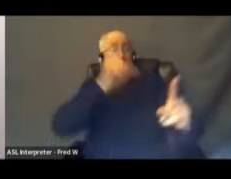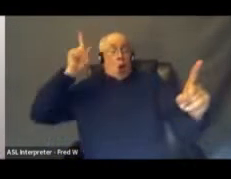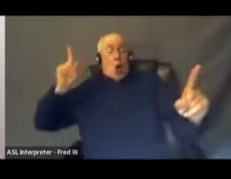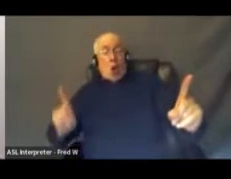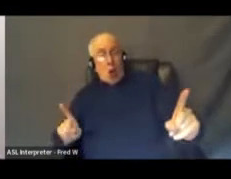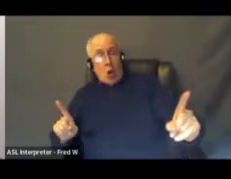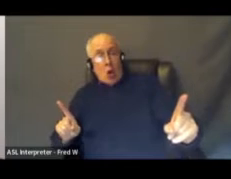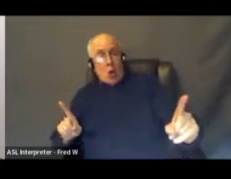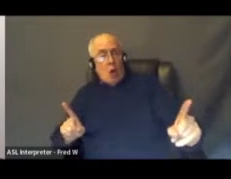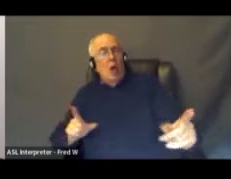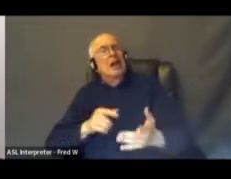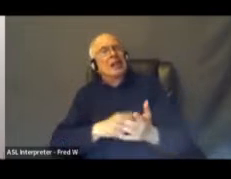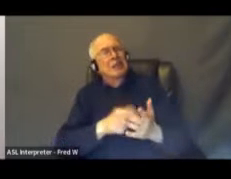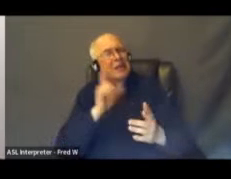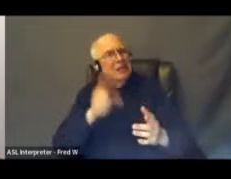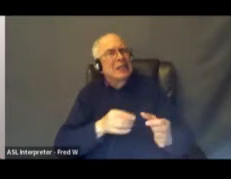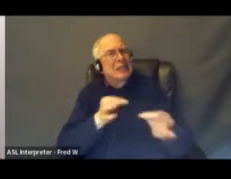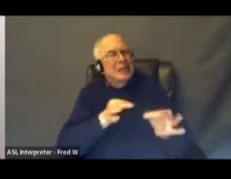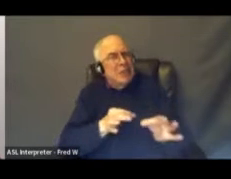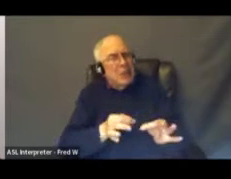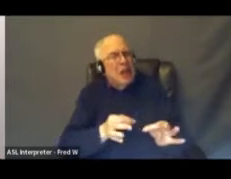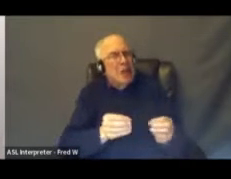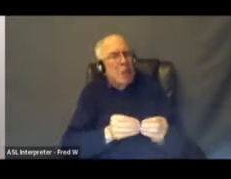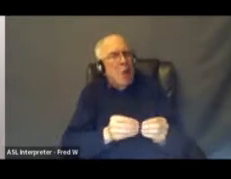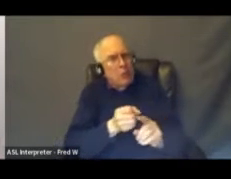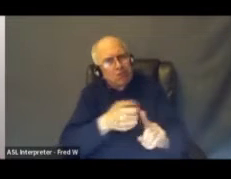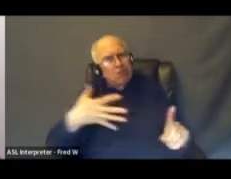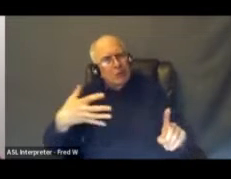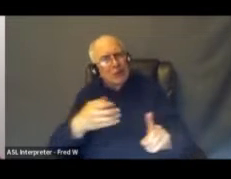further explanation. You know, if you've been in the military,